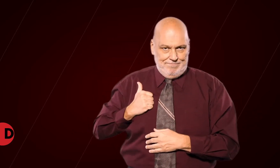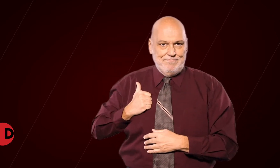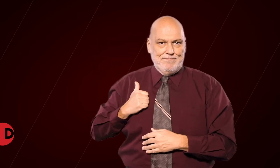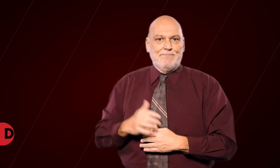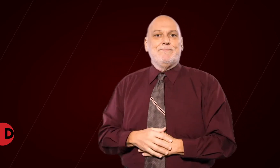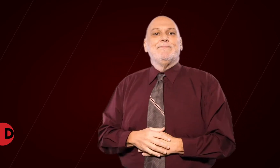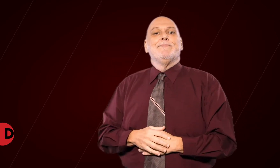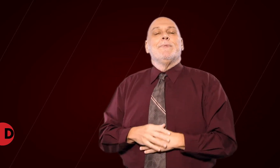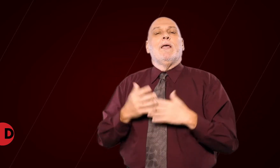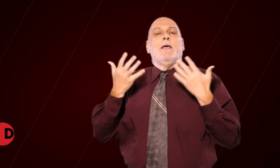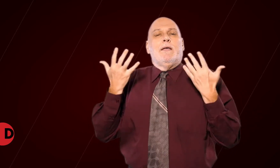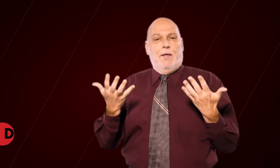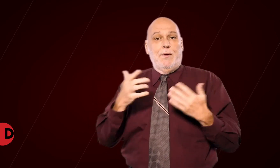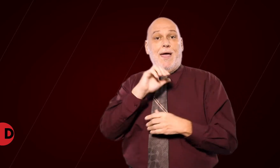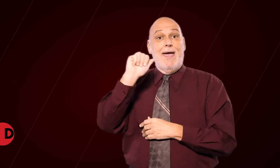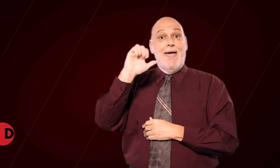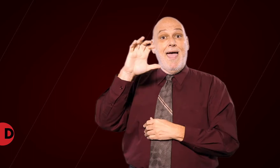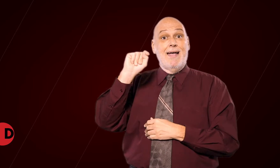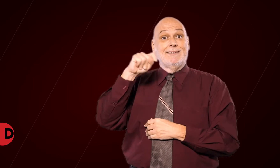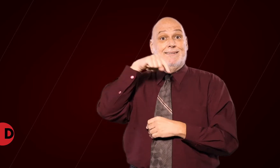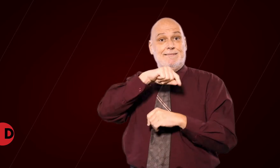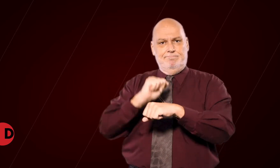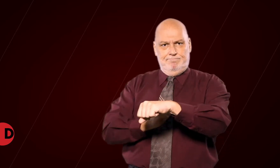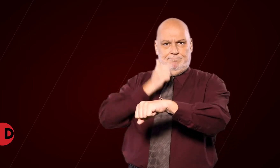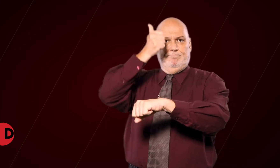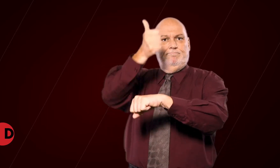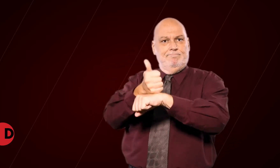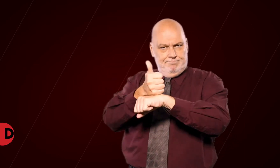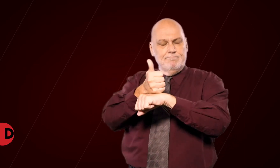was approved by Parliament.